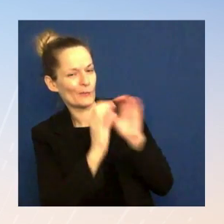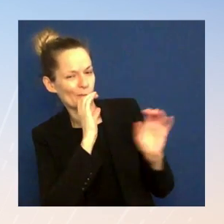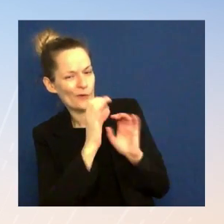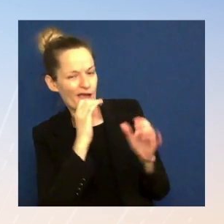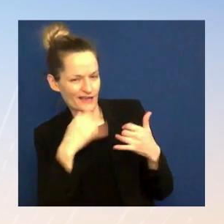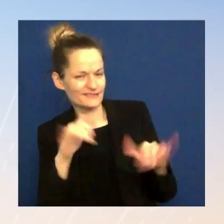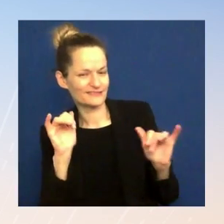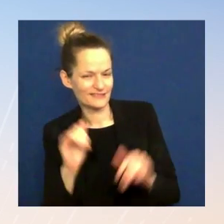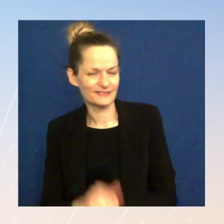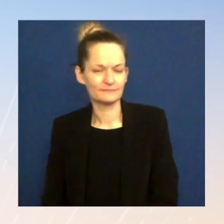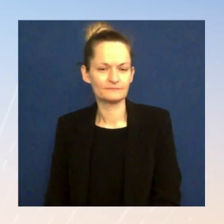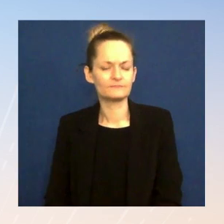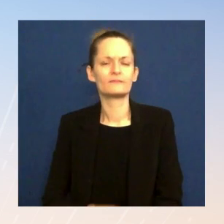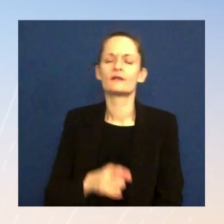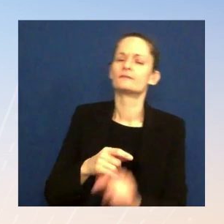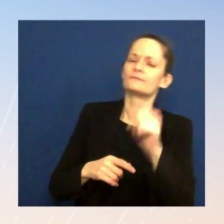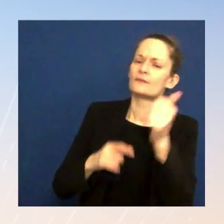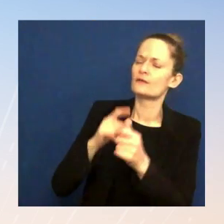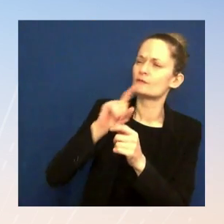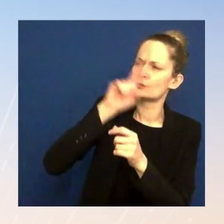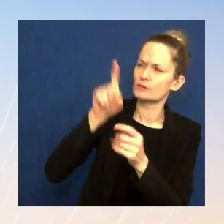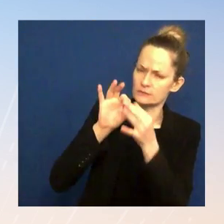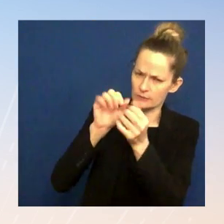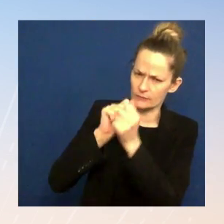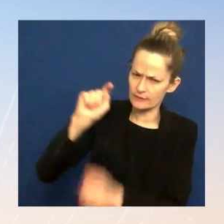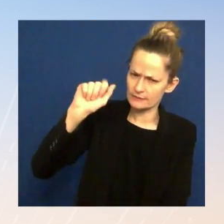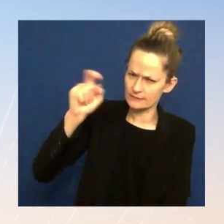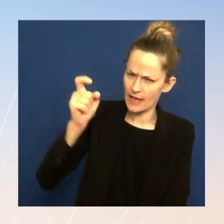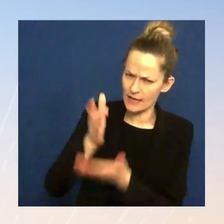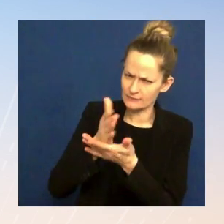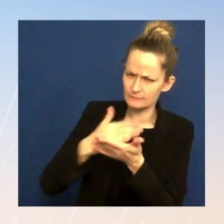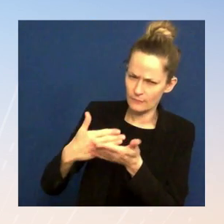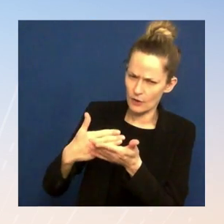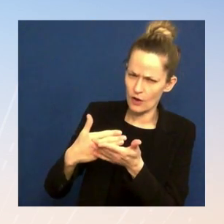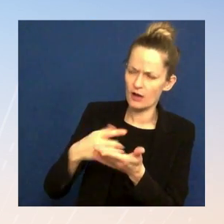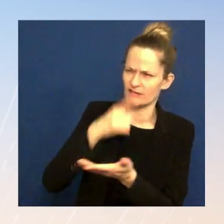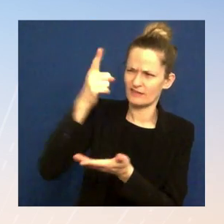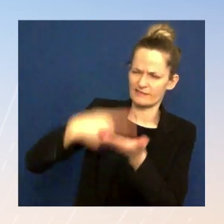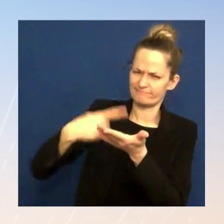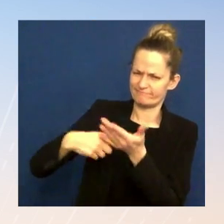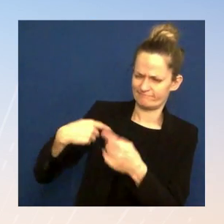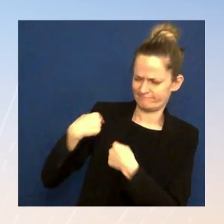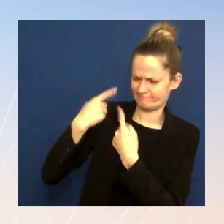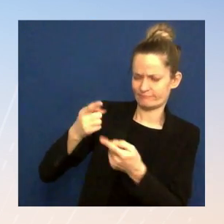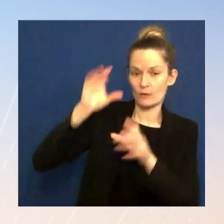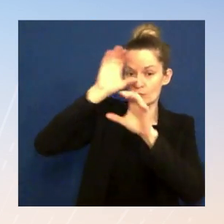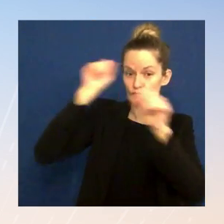Ms. Psaki: Well, as we've talked about in -- a bit in here, when the President proposed his initial Build Back Better Agenda,